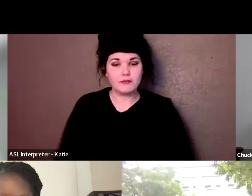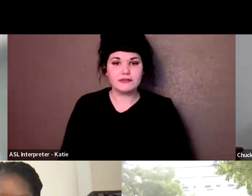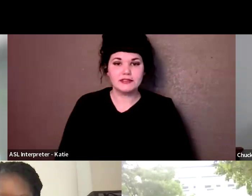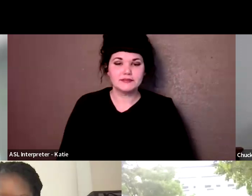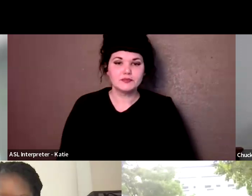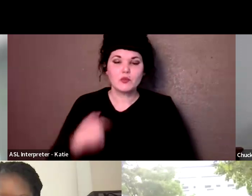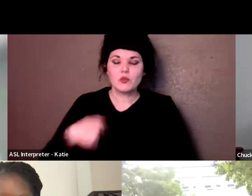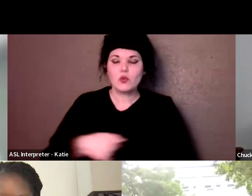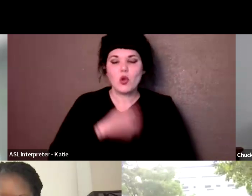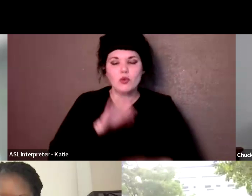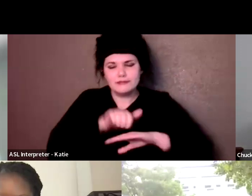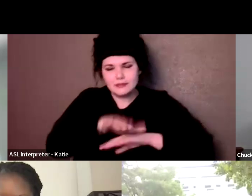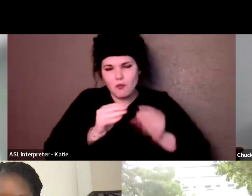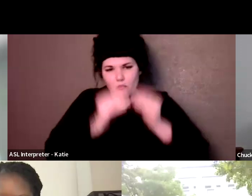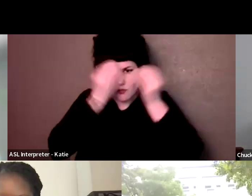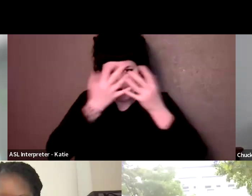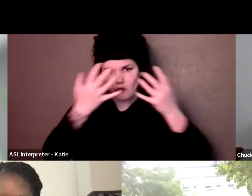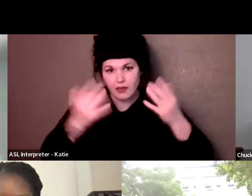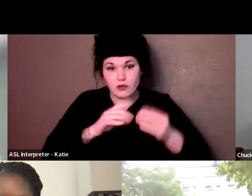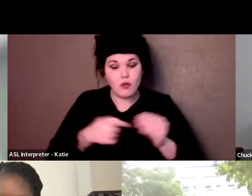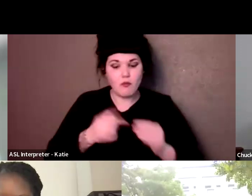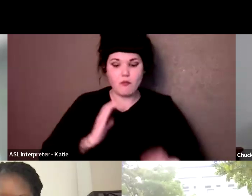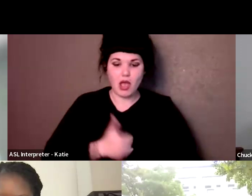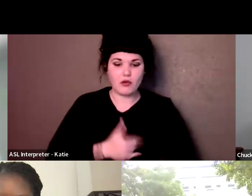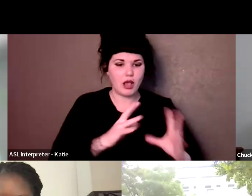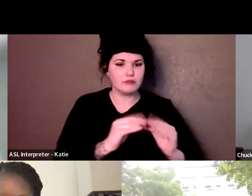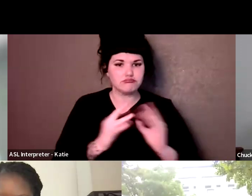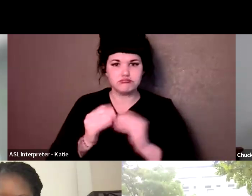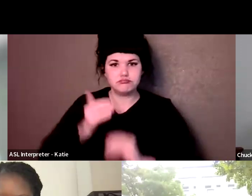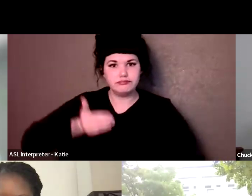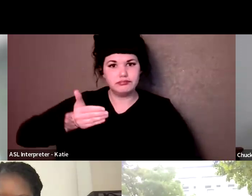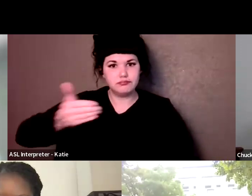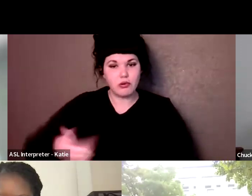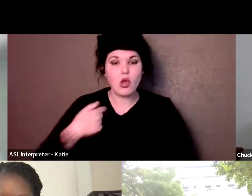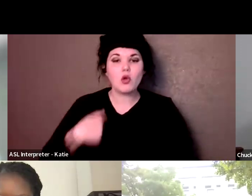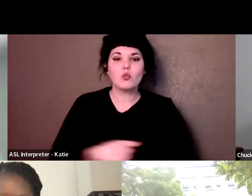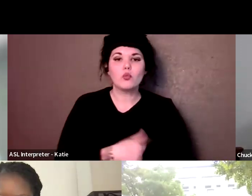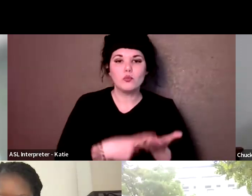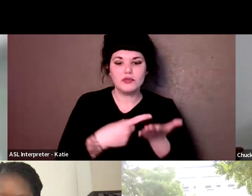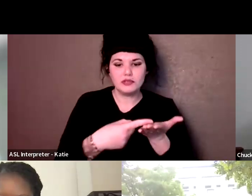year, as we continue to explore questions around disability, social determinants of health, and